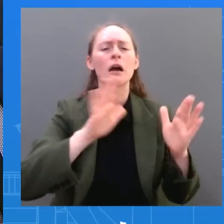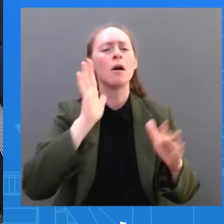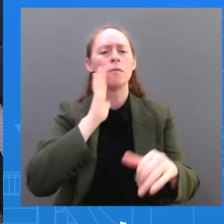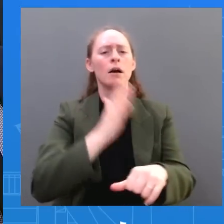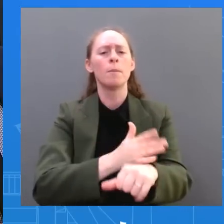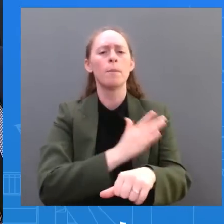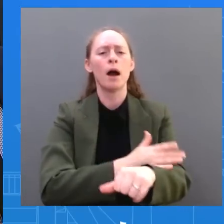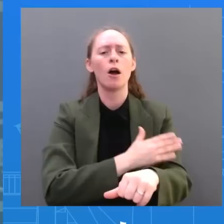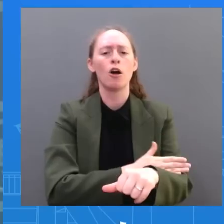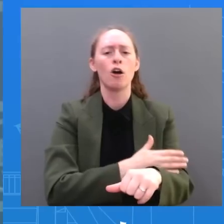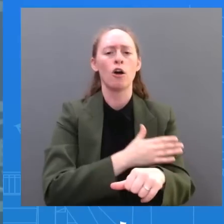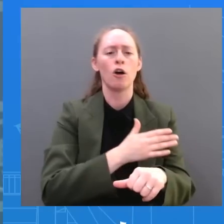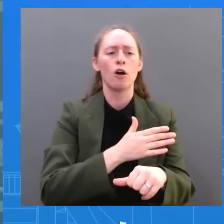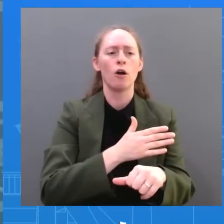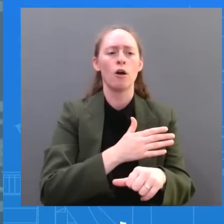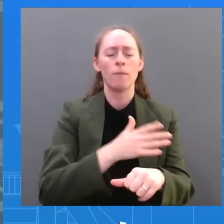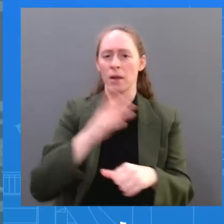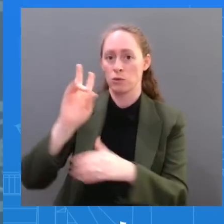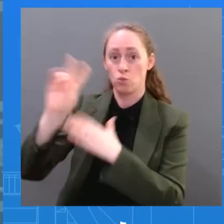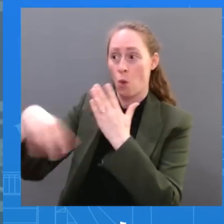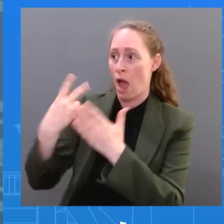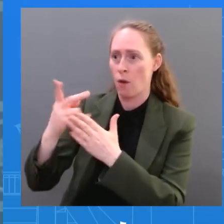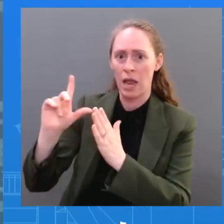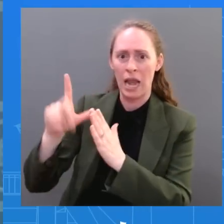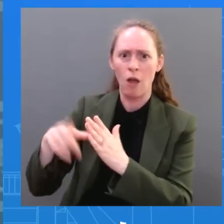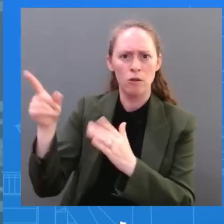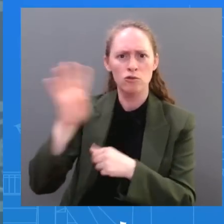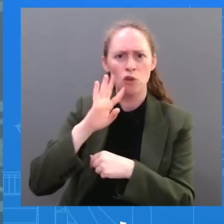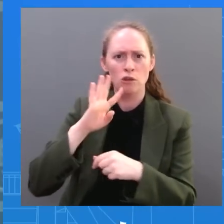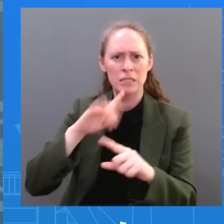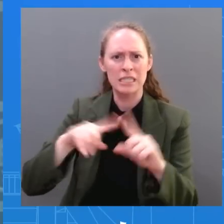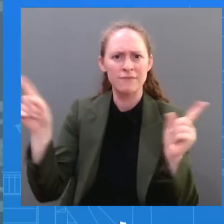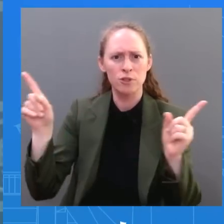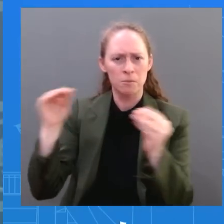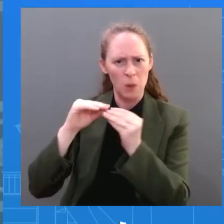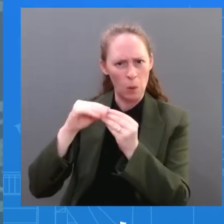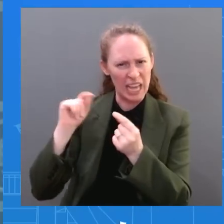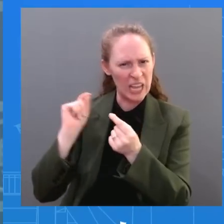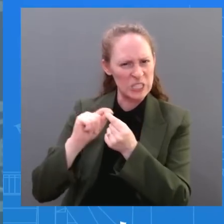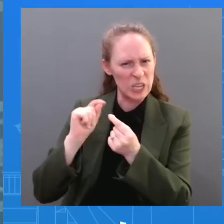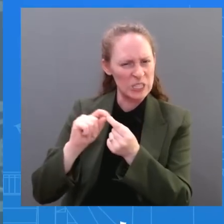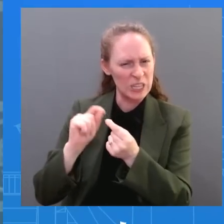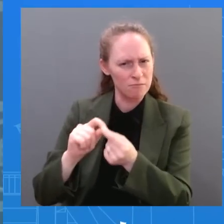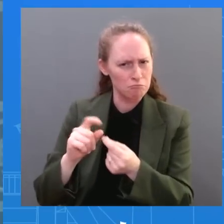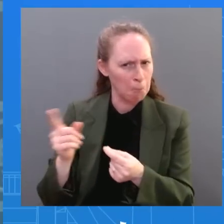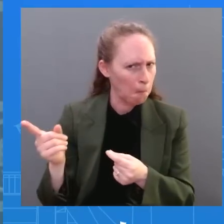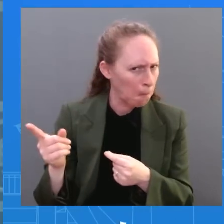Ms. Jean-Pierre: No -- no, my answer is still the same. He wanted to make sure that he had an opport- he had an opportunity to speak to this,